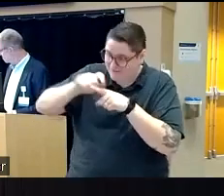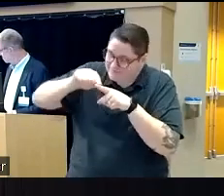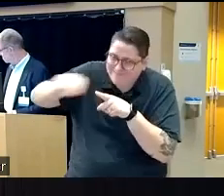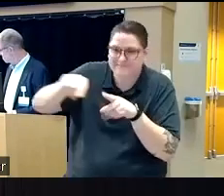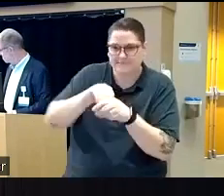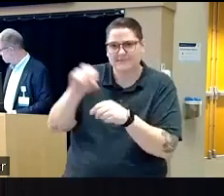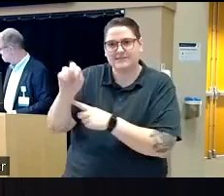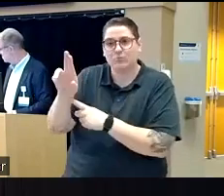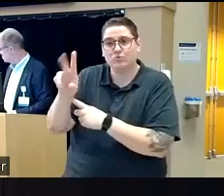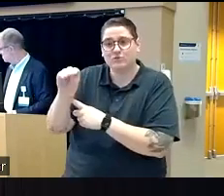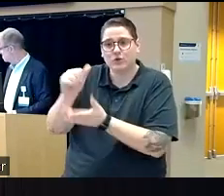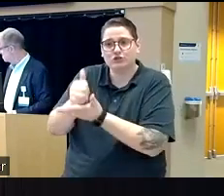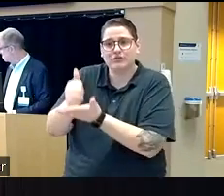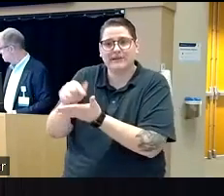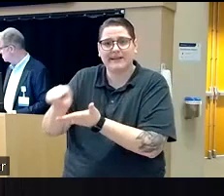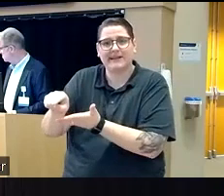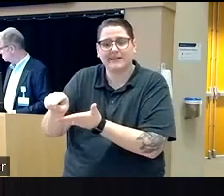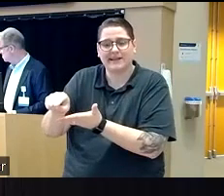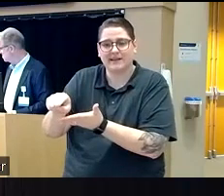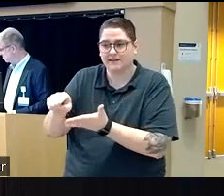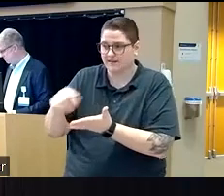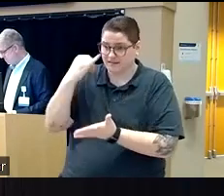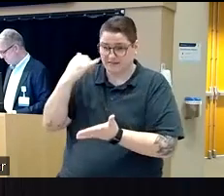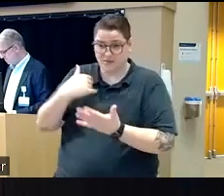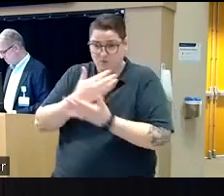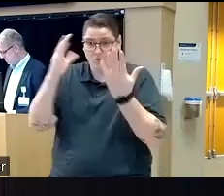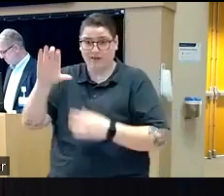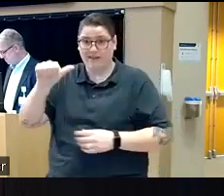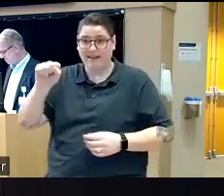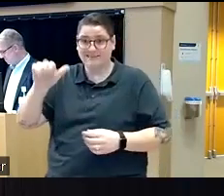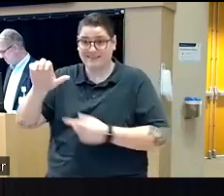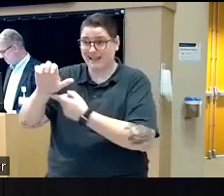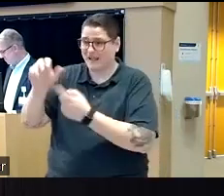with substance use disorder and if you don't have a case act then you're really missing out on a lot